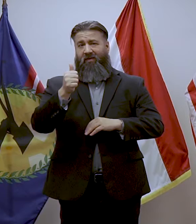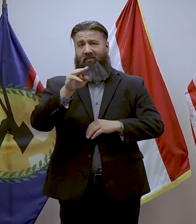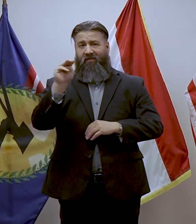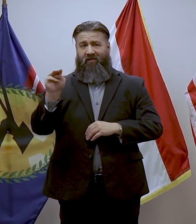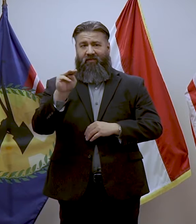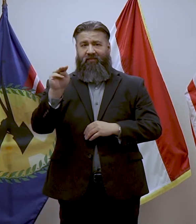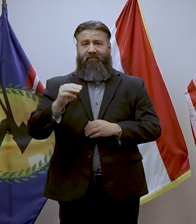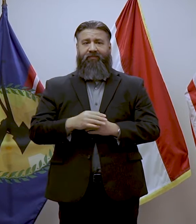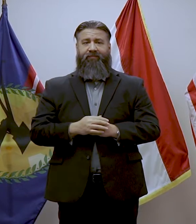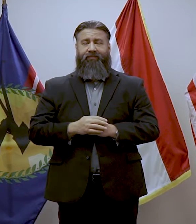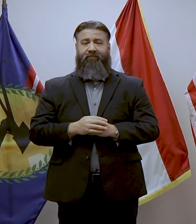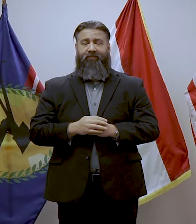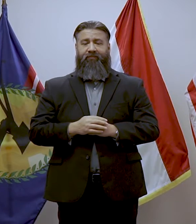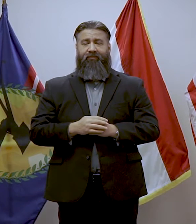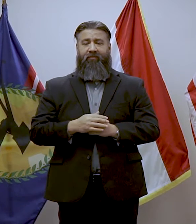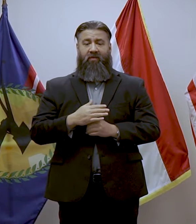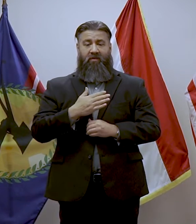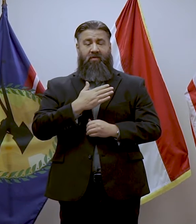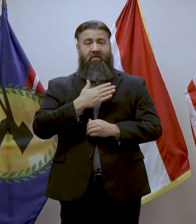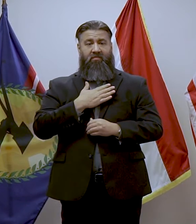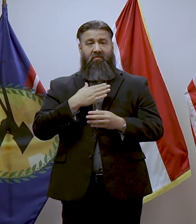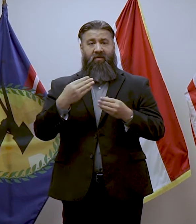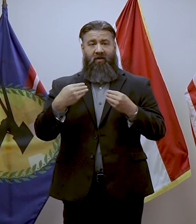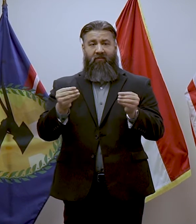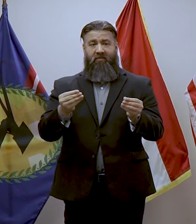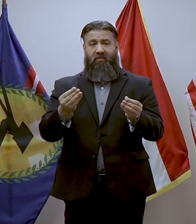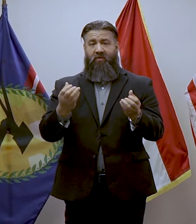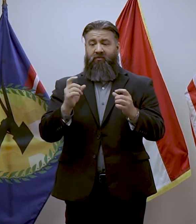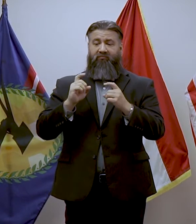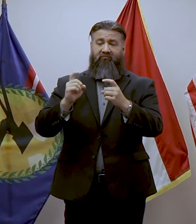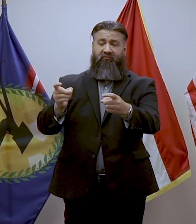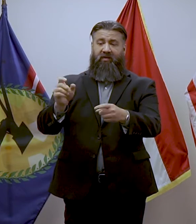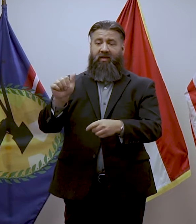My administration would also like to see $10 million committed to assist nonprofits